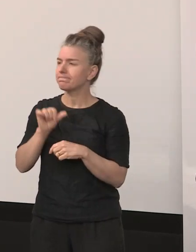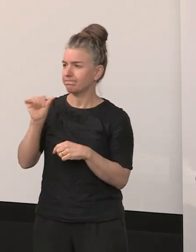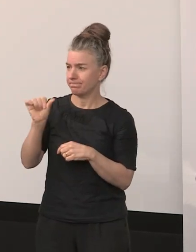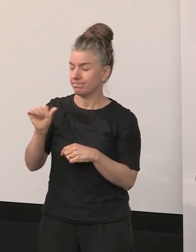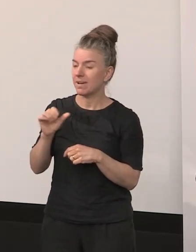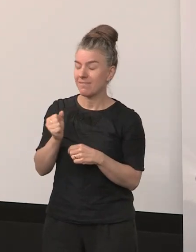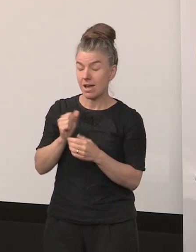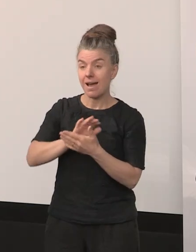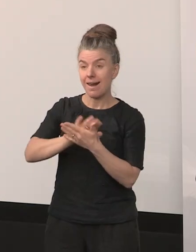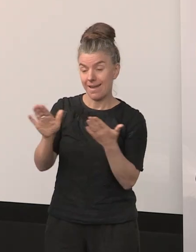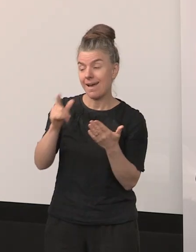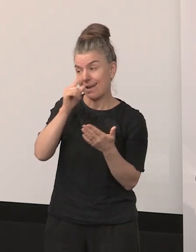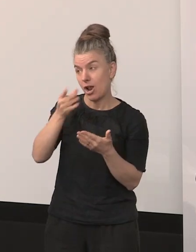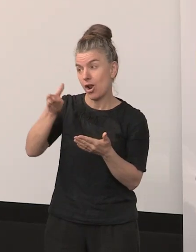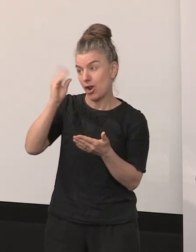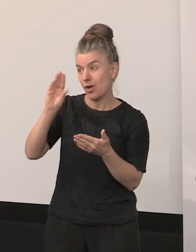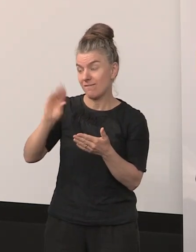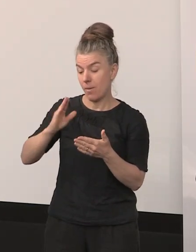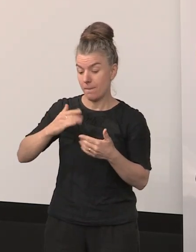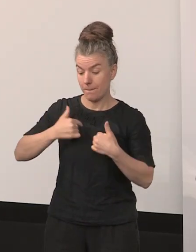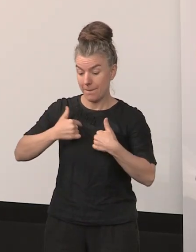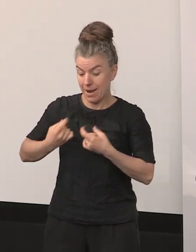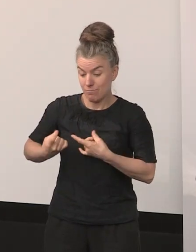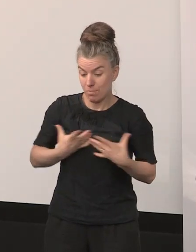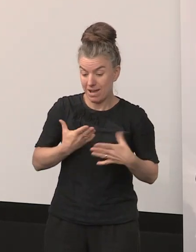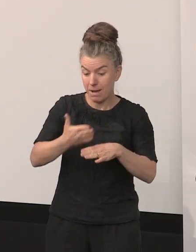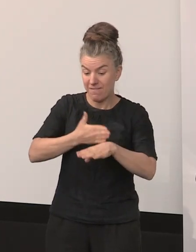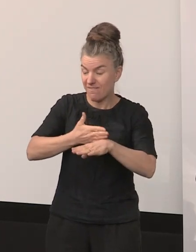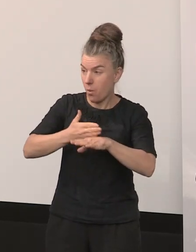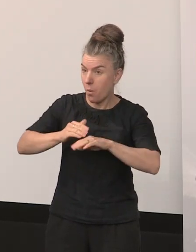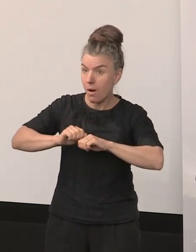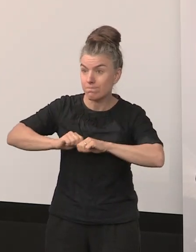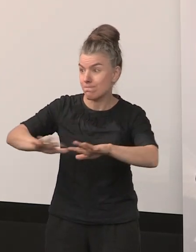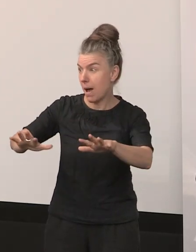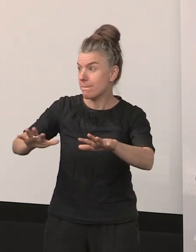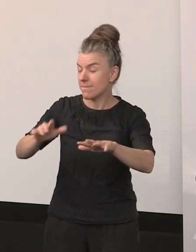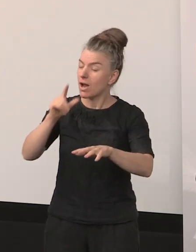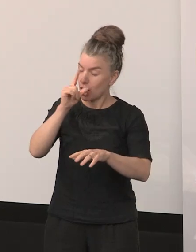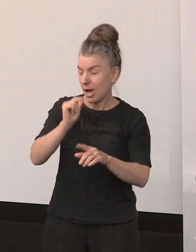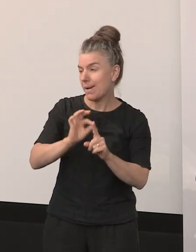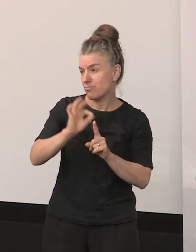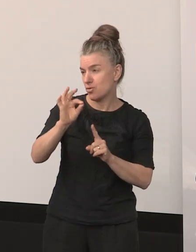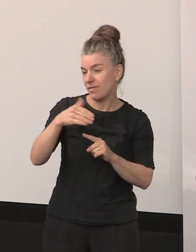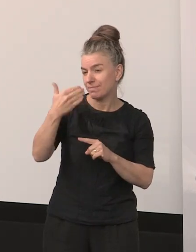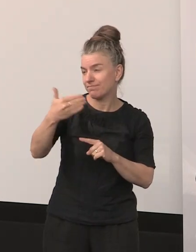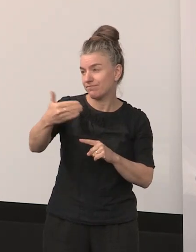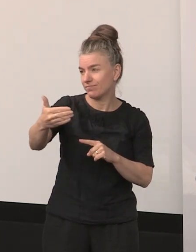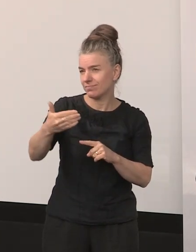the PPE had expired. What's your response to that? My response is, yes, there were